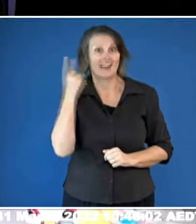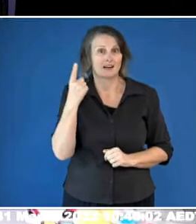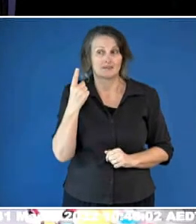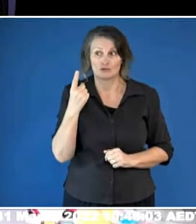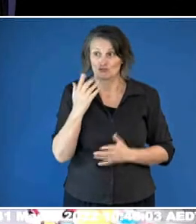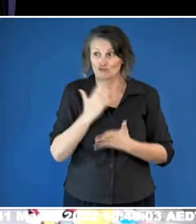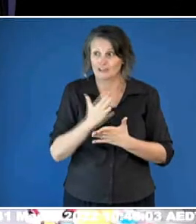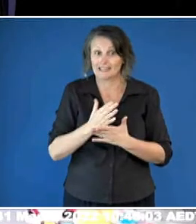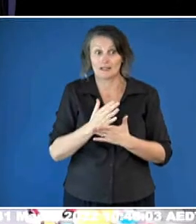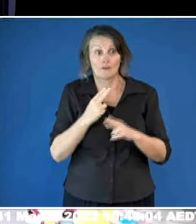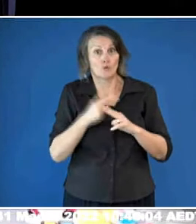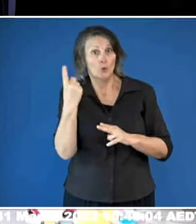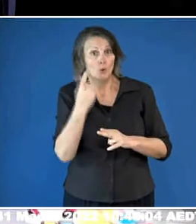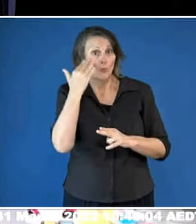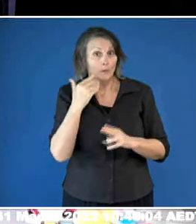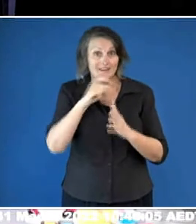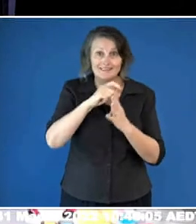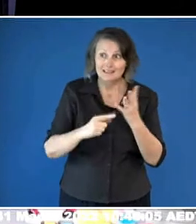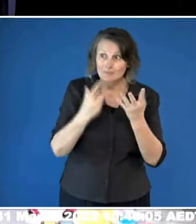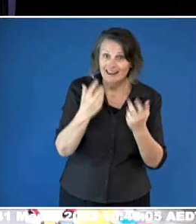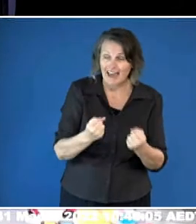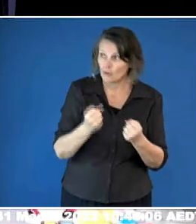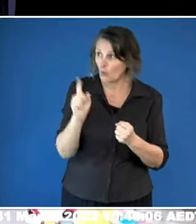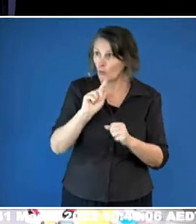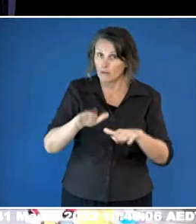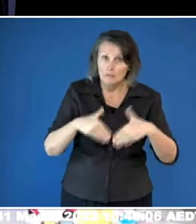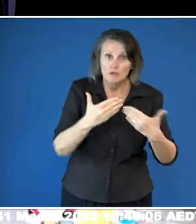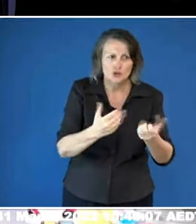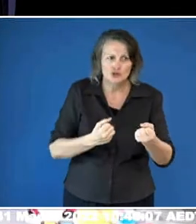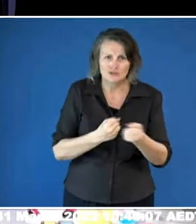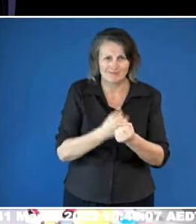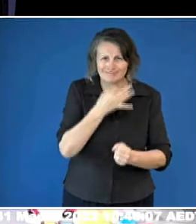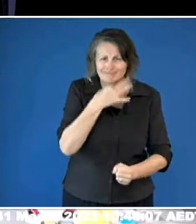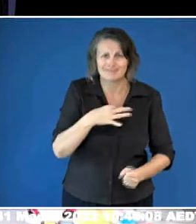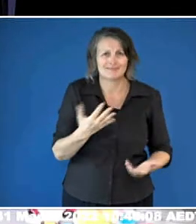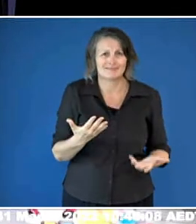disability that understand their needs and able to work with them.